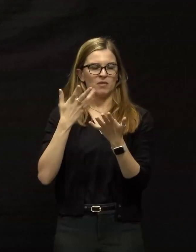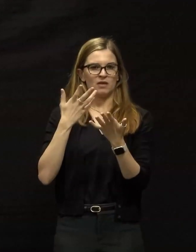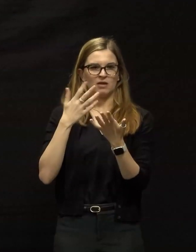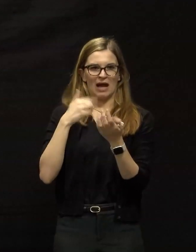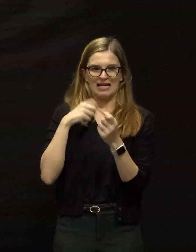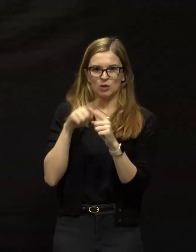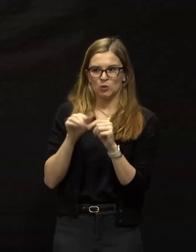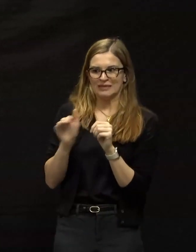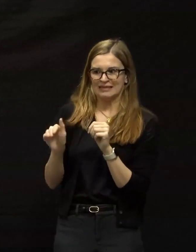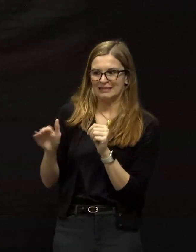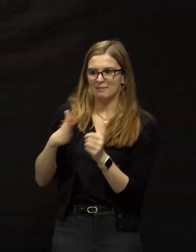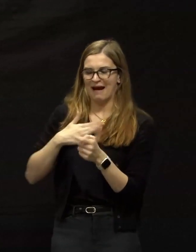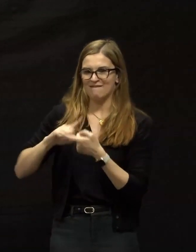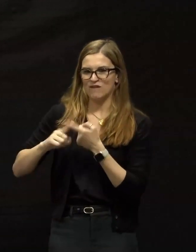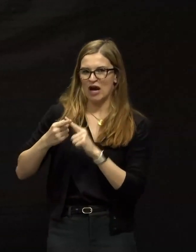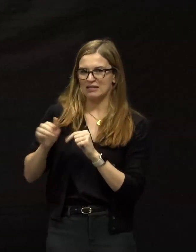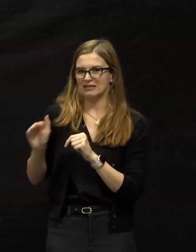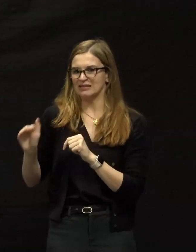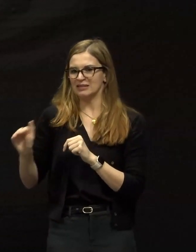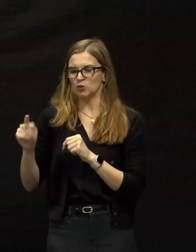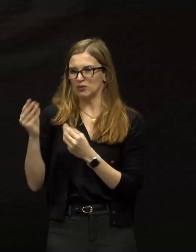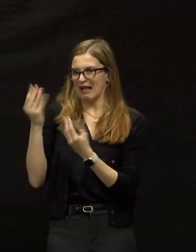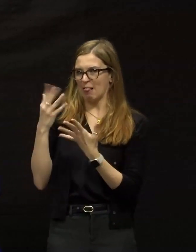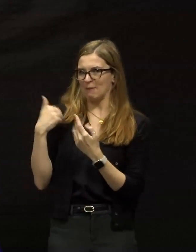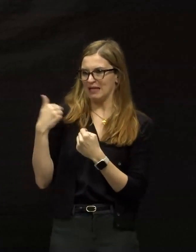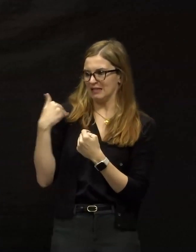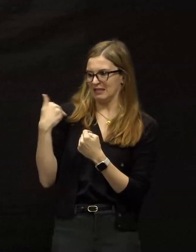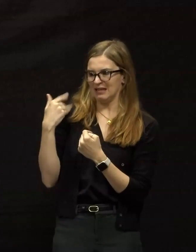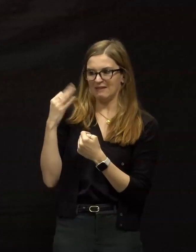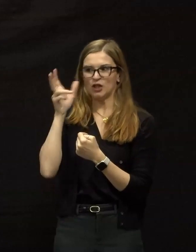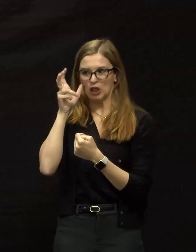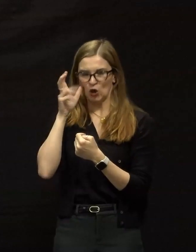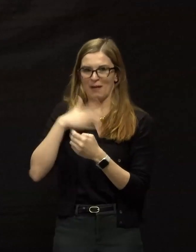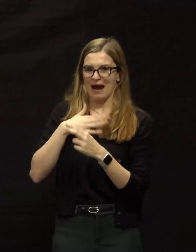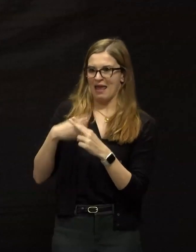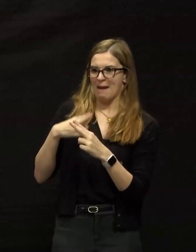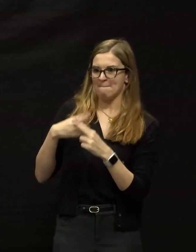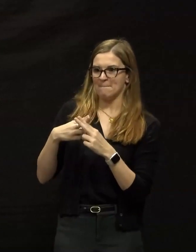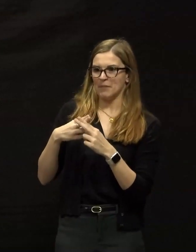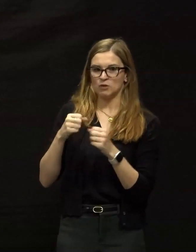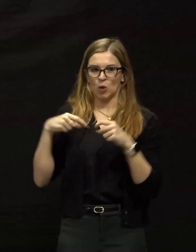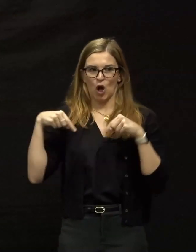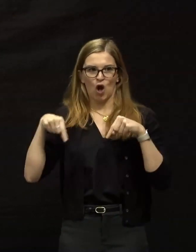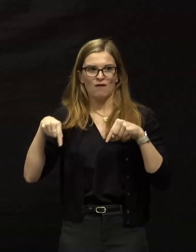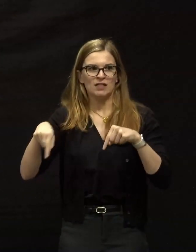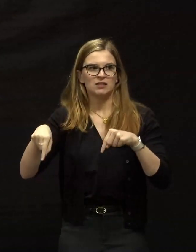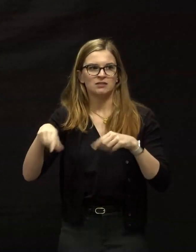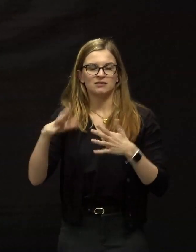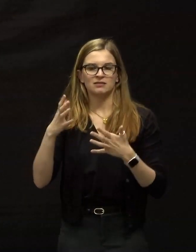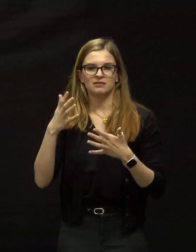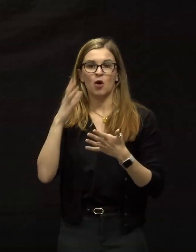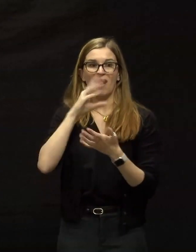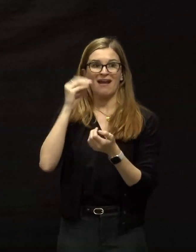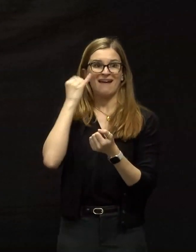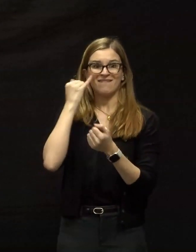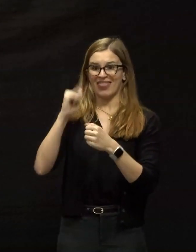like for example is gonna call my name or you know, do I have to rely on a friend who can hear, you know, has the teacher called on my name?